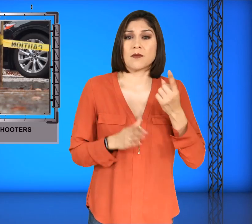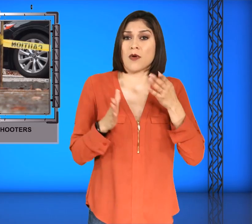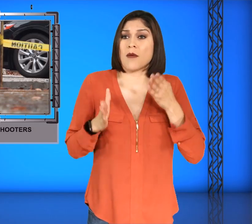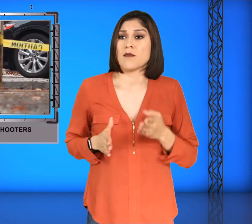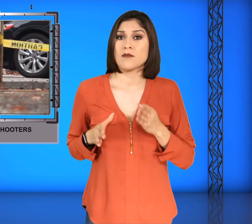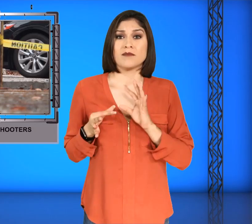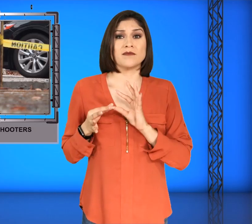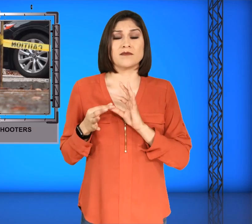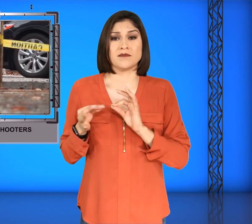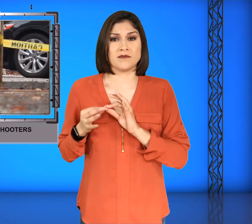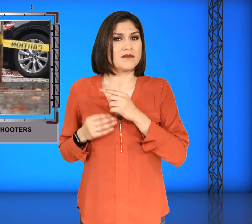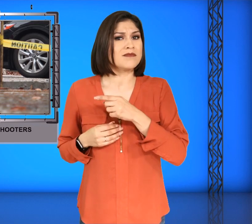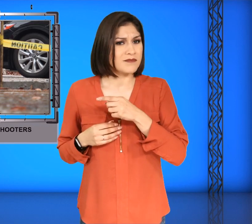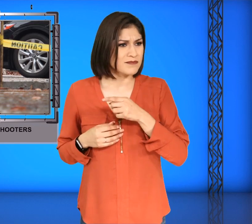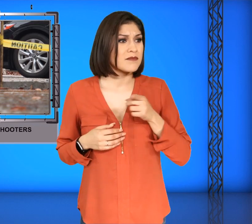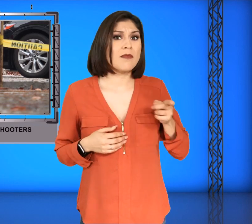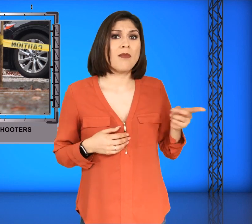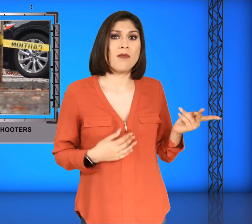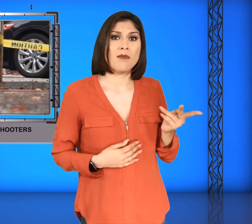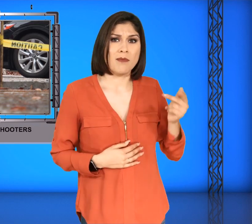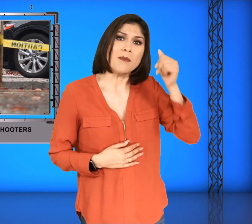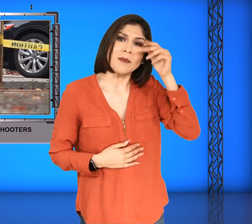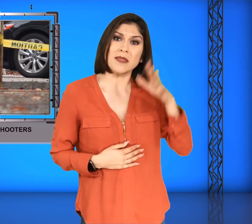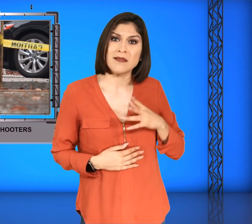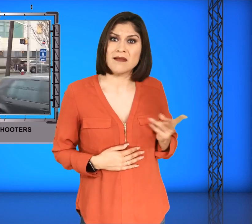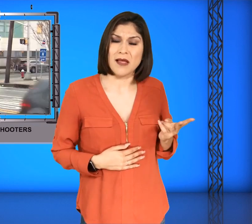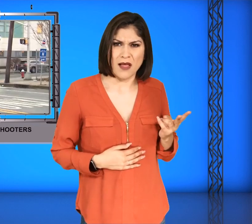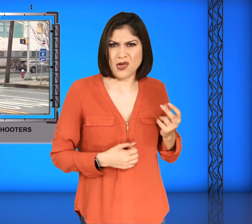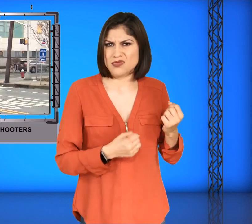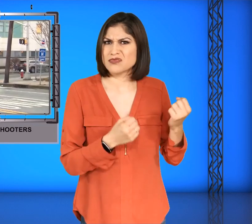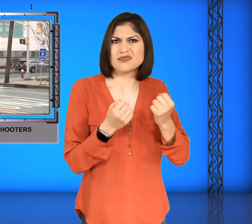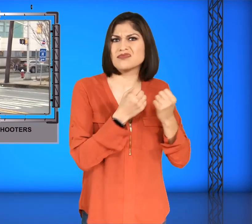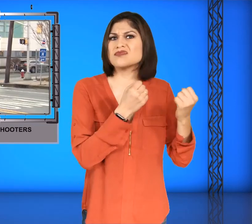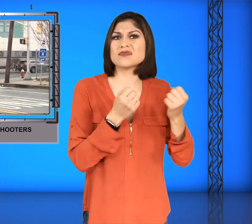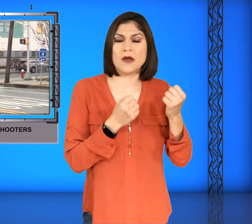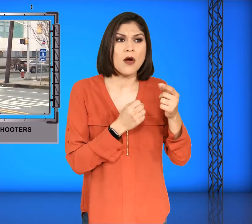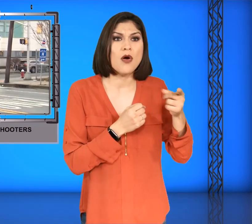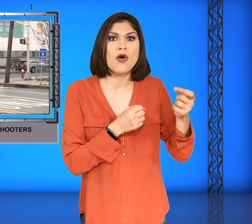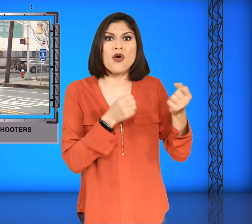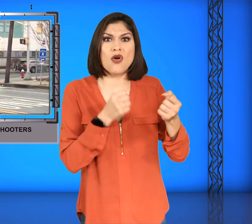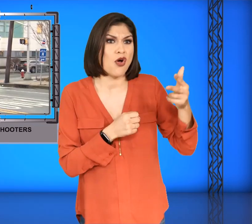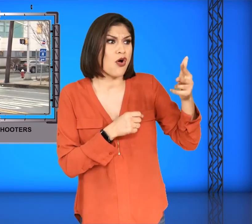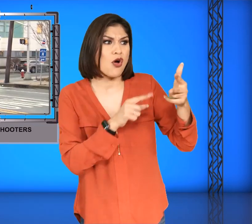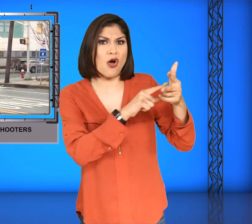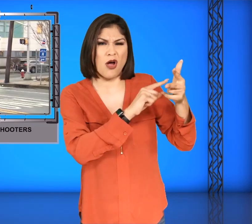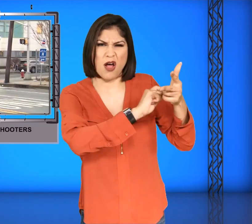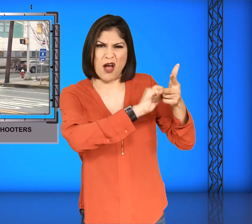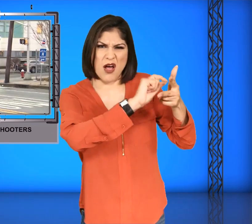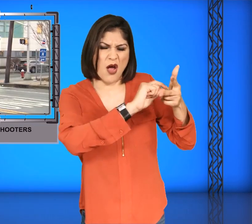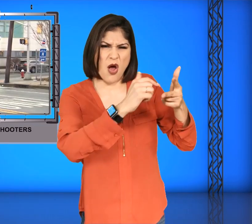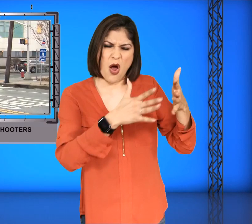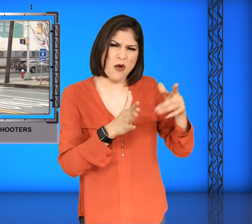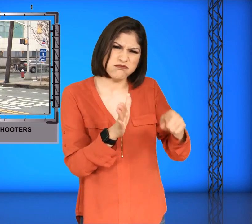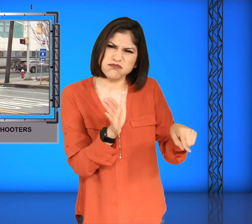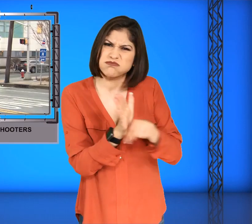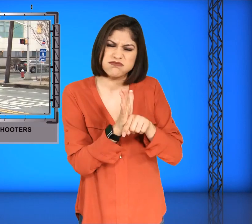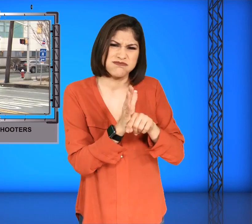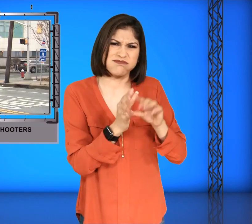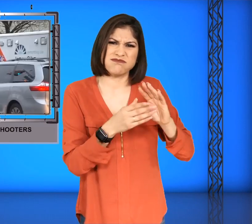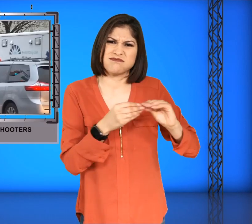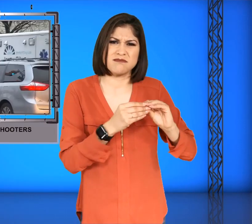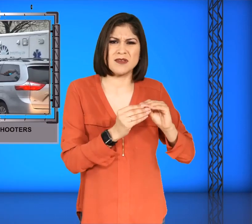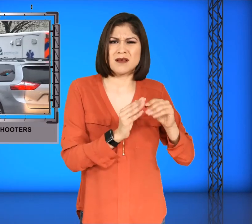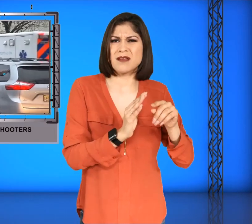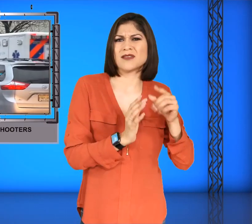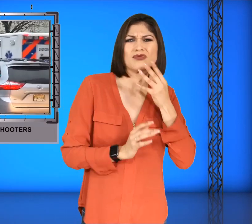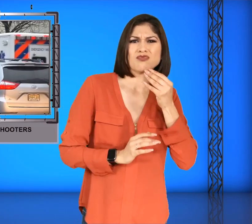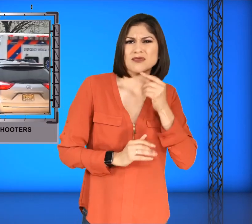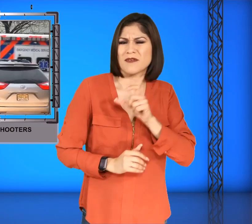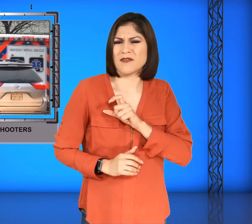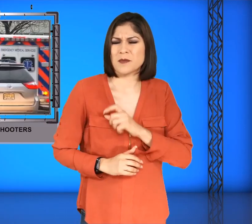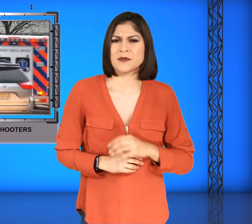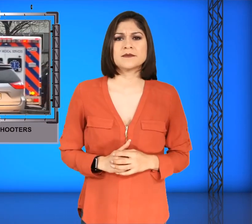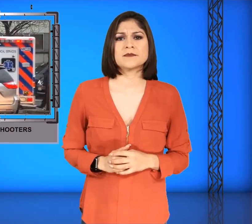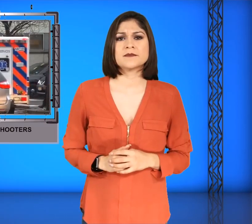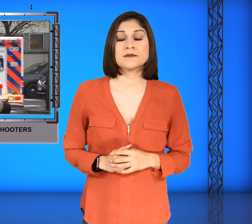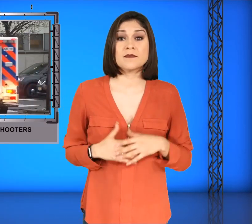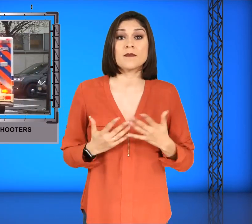Sources say the attackers were driving a vehicle containing anti-Semitic and anti-police writings.